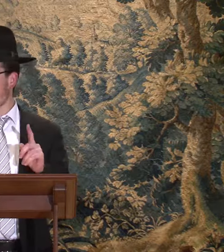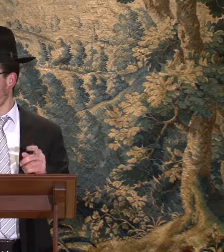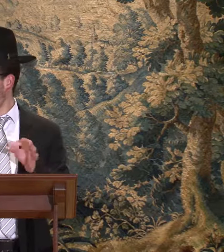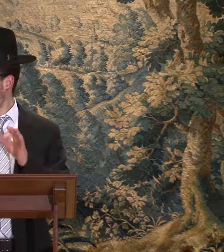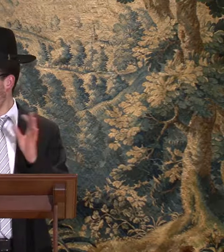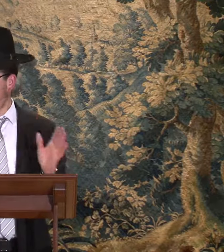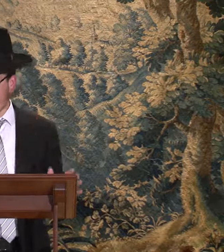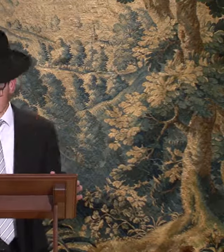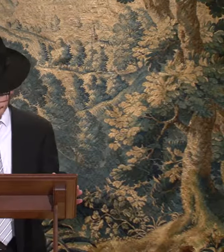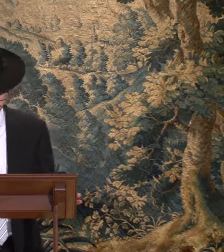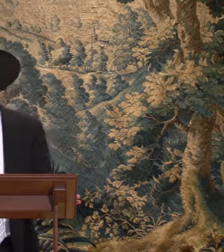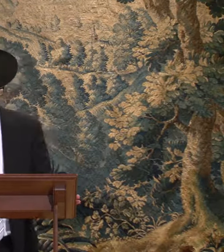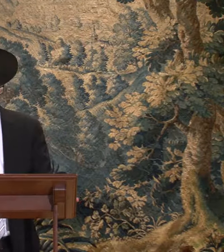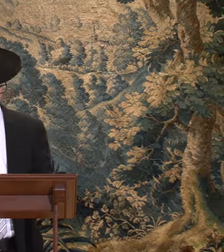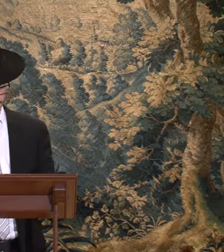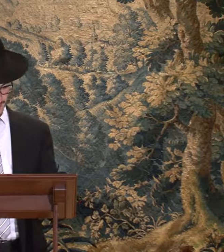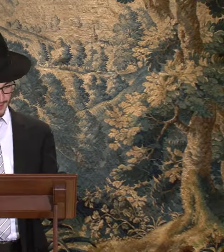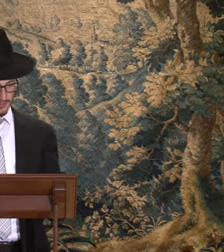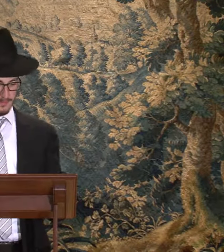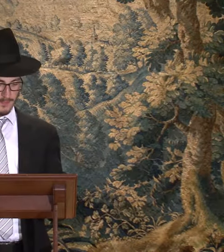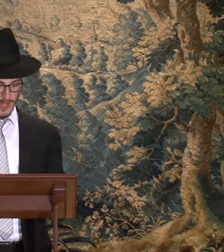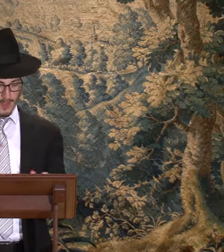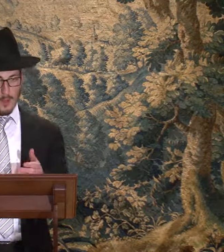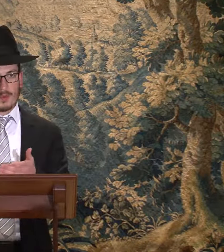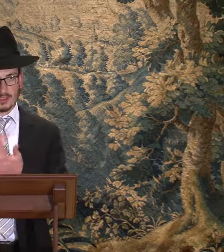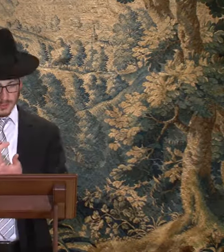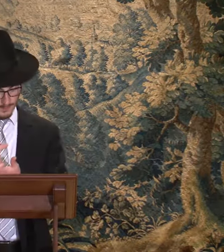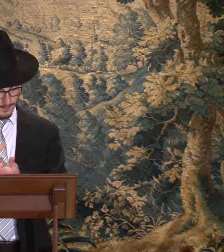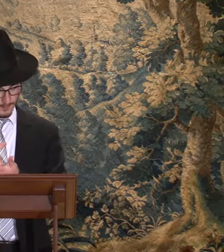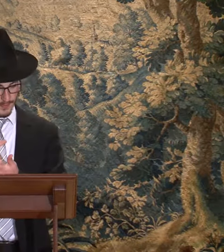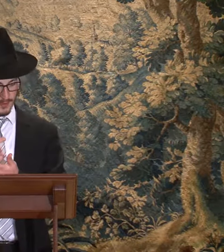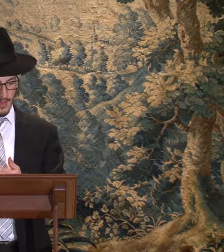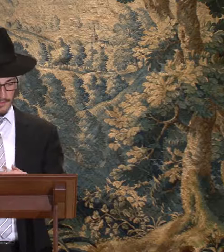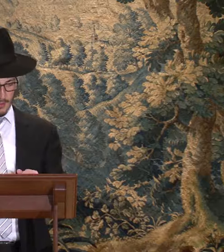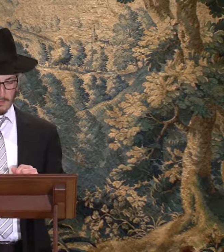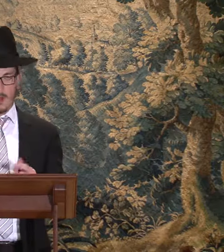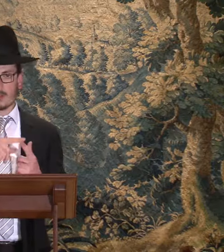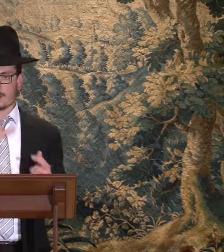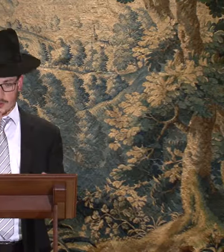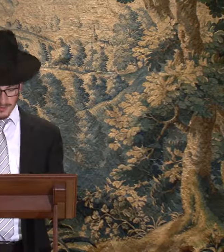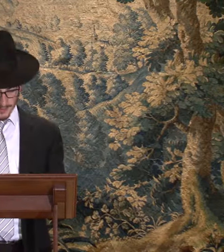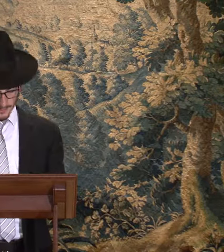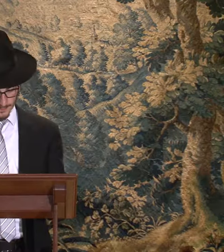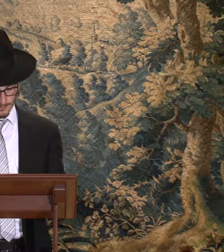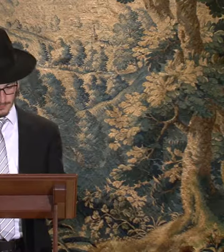still here?'' The answer to that is simple. I graduated and I returned to Eretz Yisroel